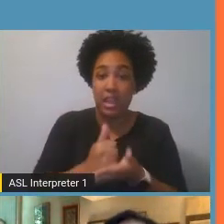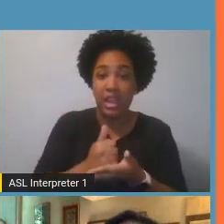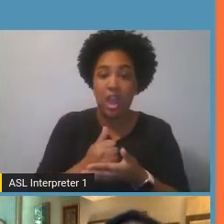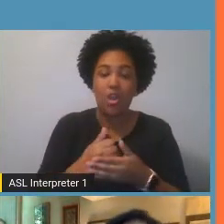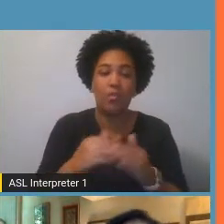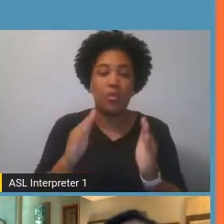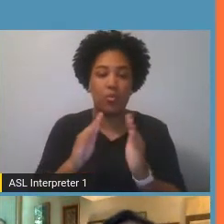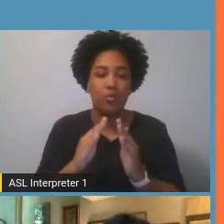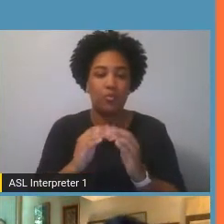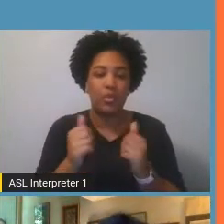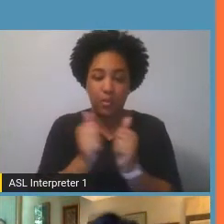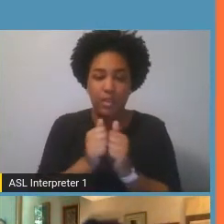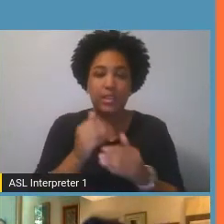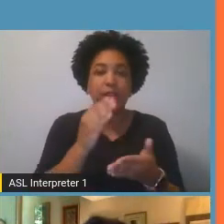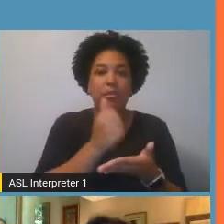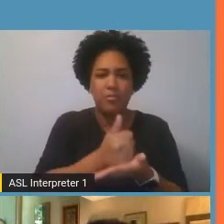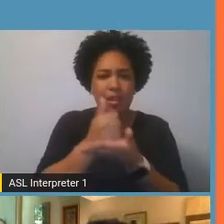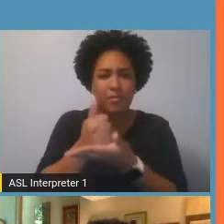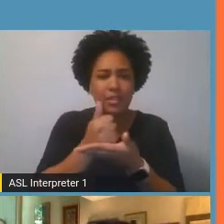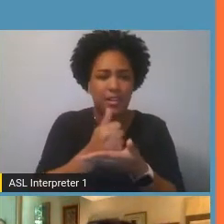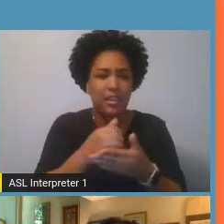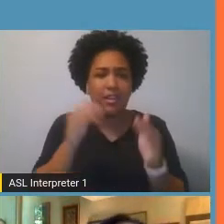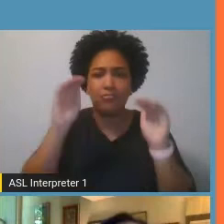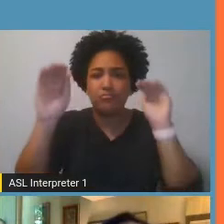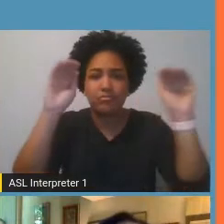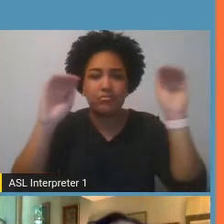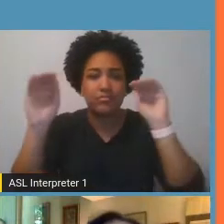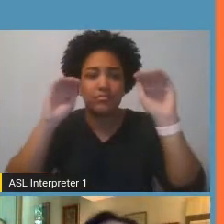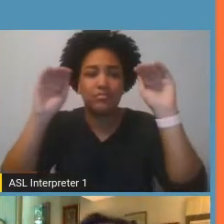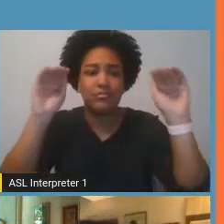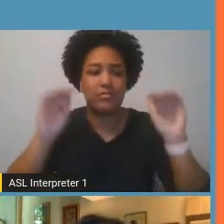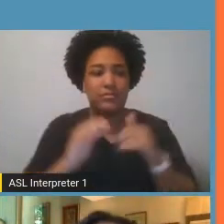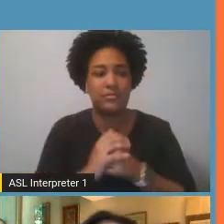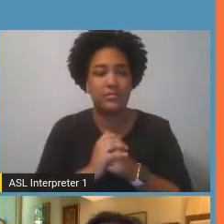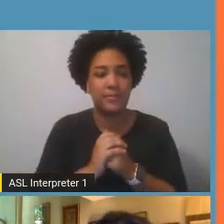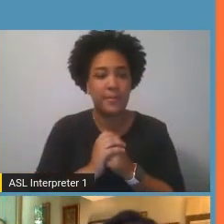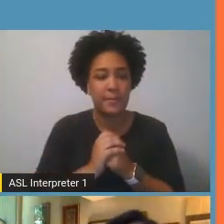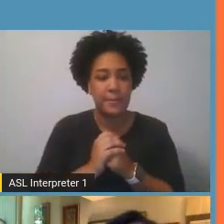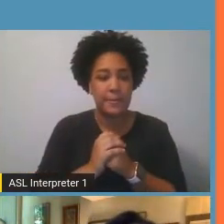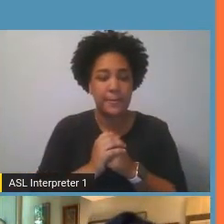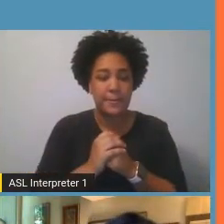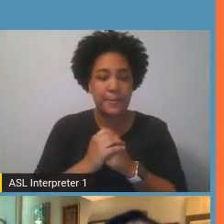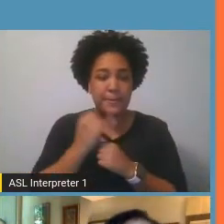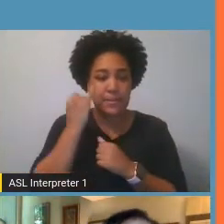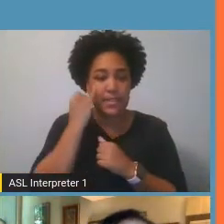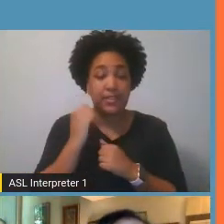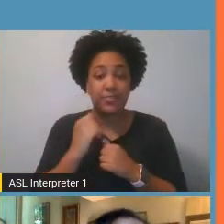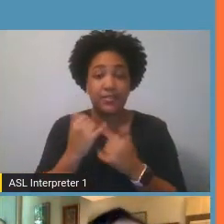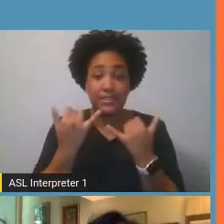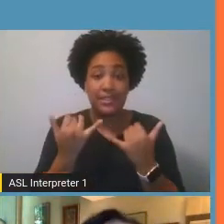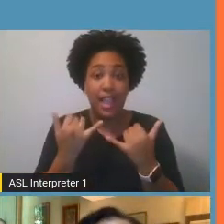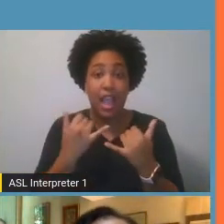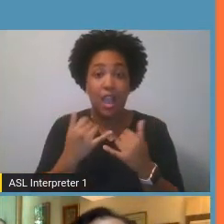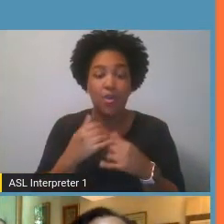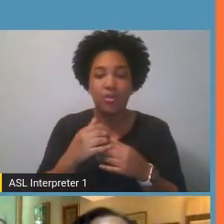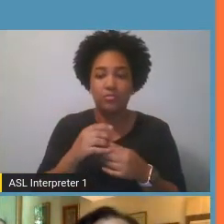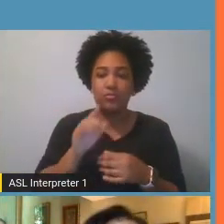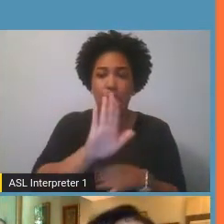for those virtual visitors, if they are now coming to your location, maybe they will become in person